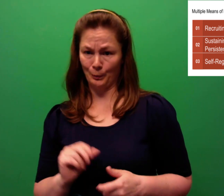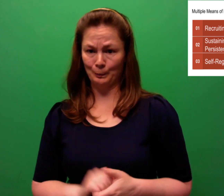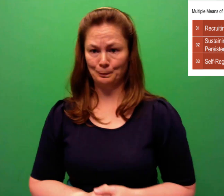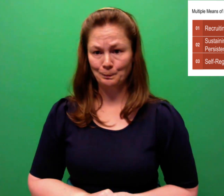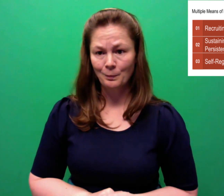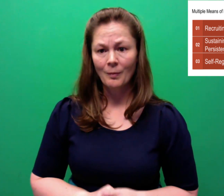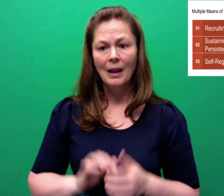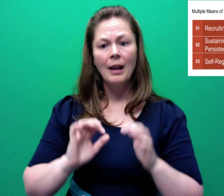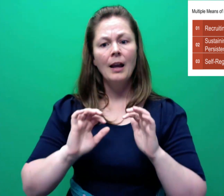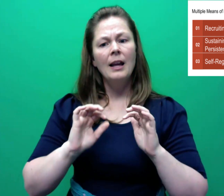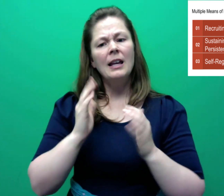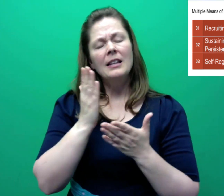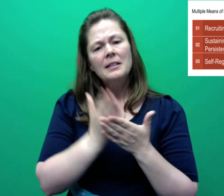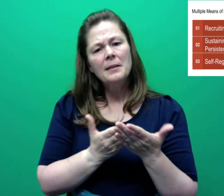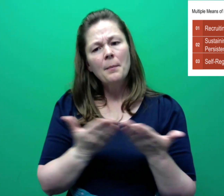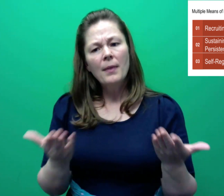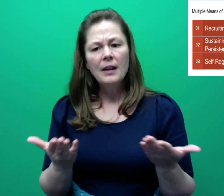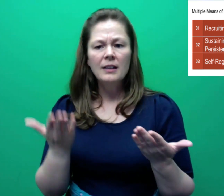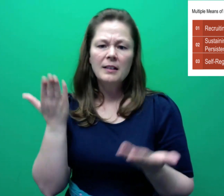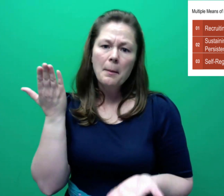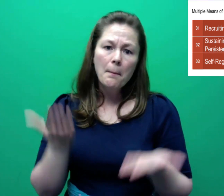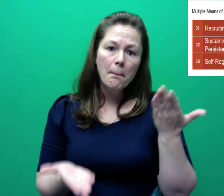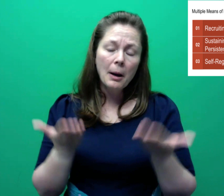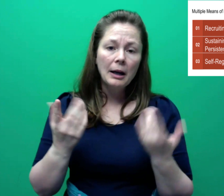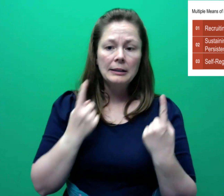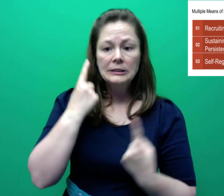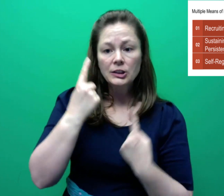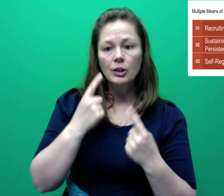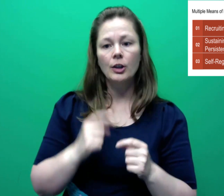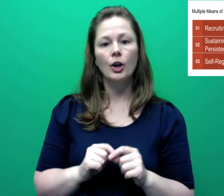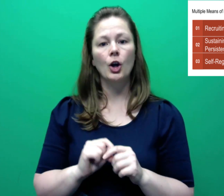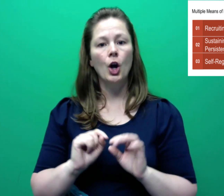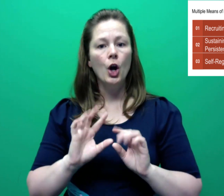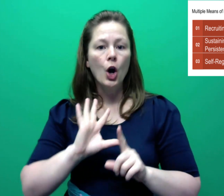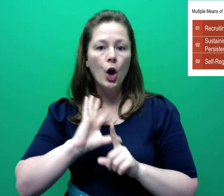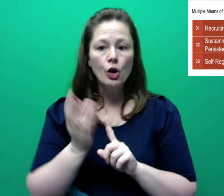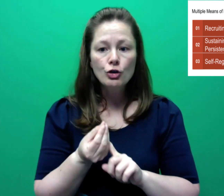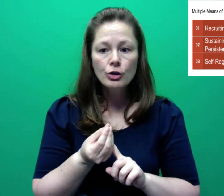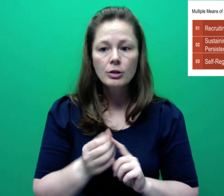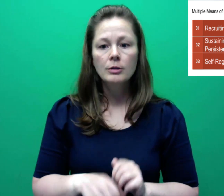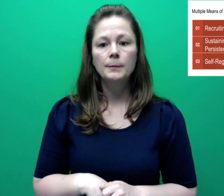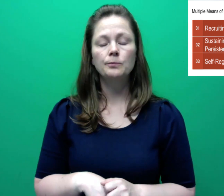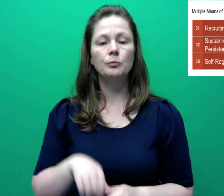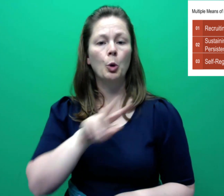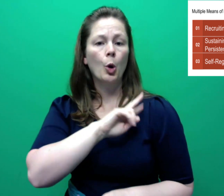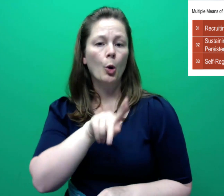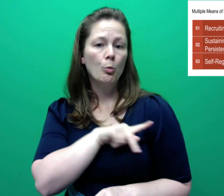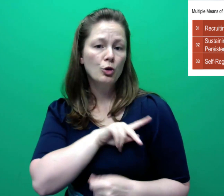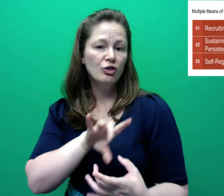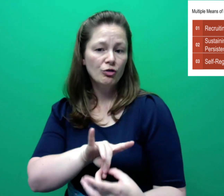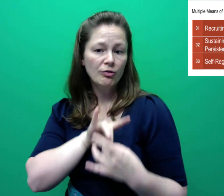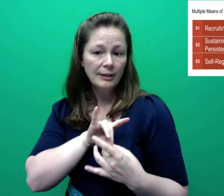the same as for another student. Some of the things that might influence this are